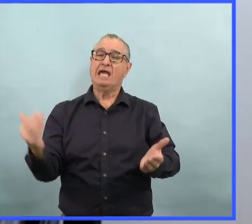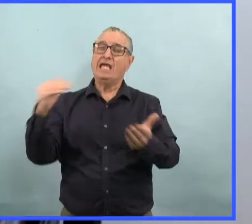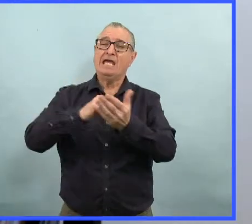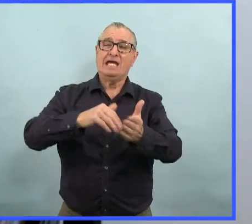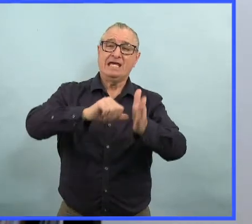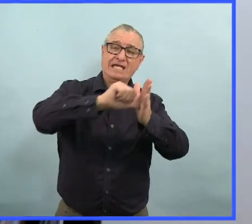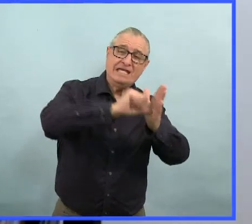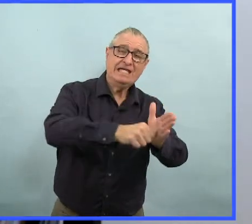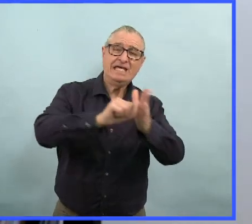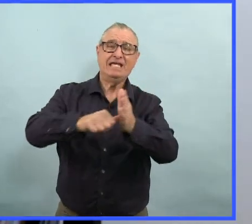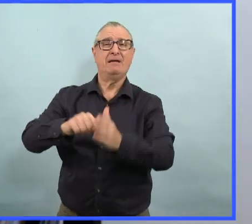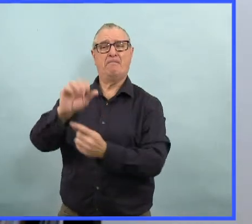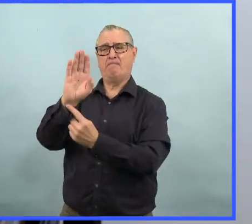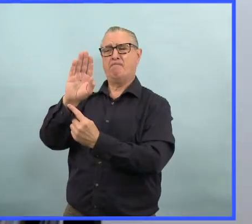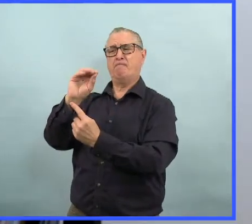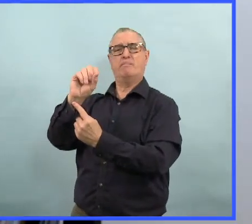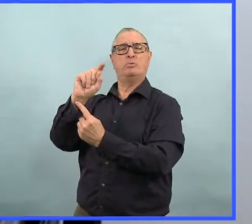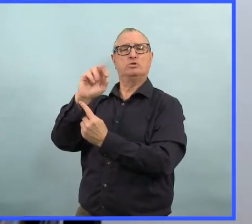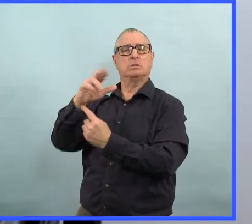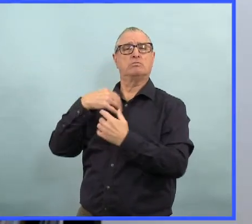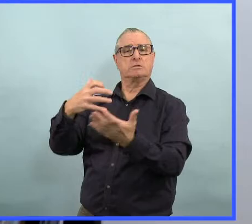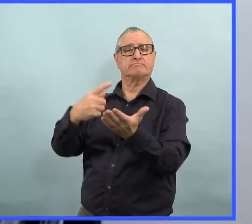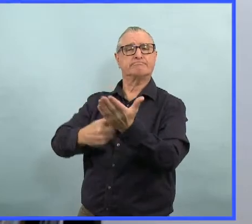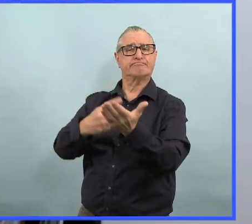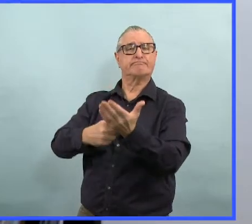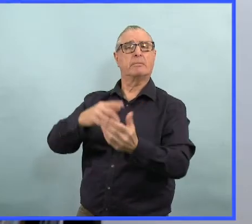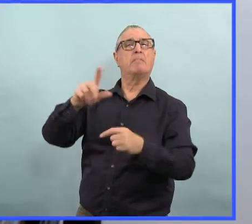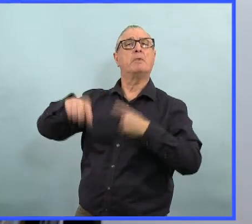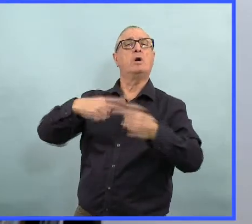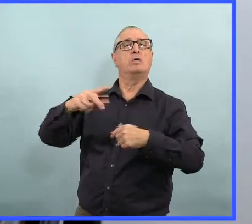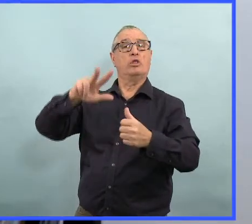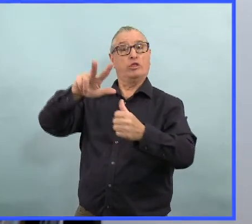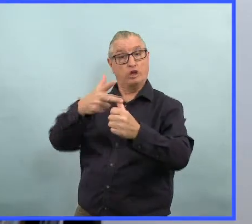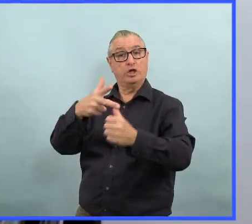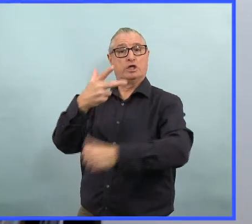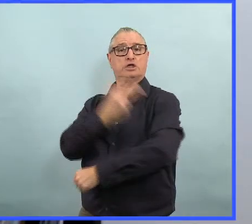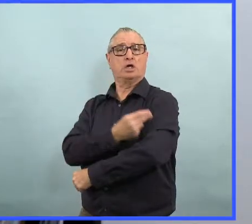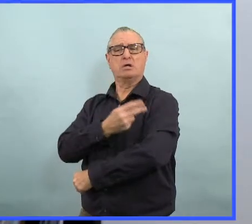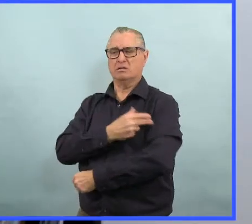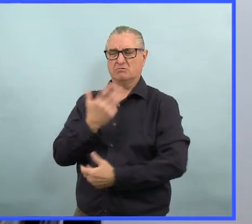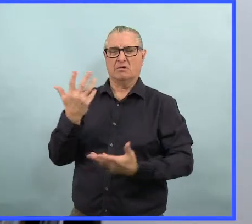protection and give our health system a chance to recover somewhat from the burden that it's under